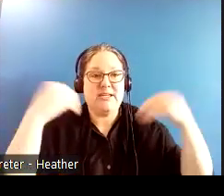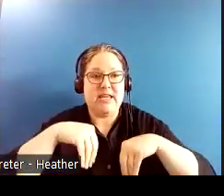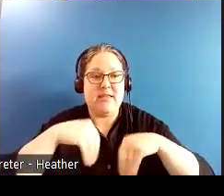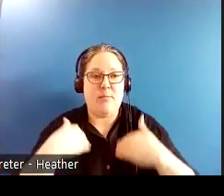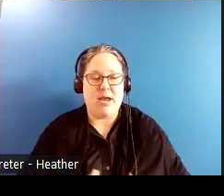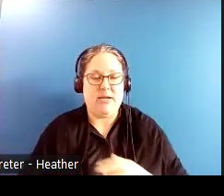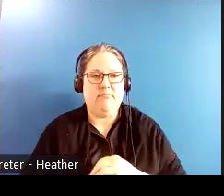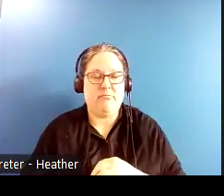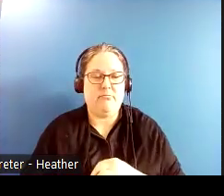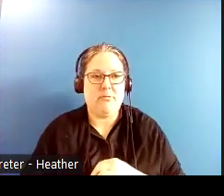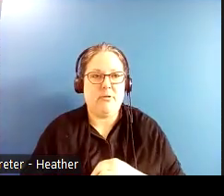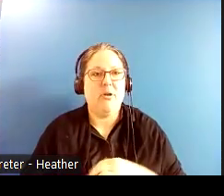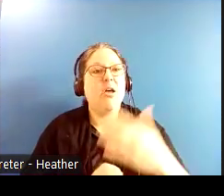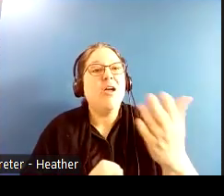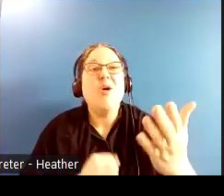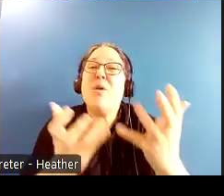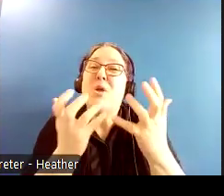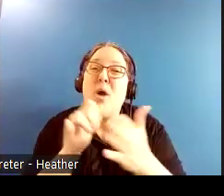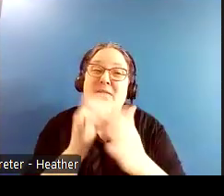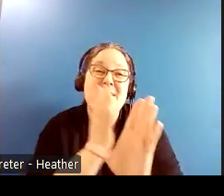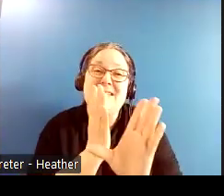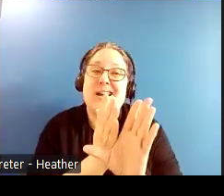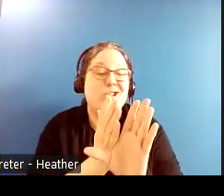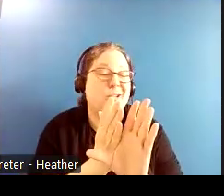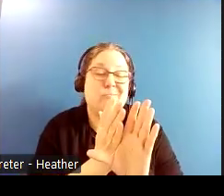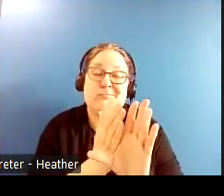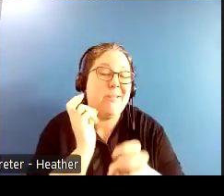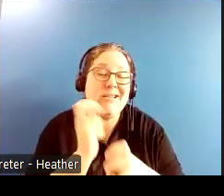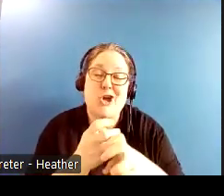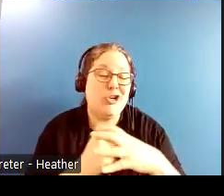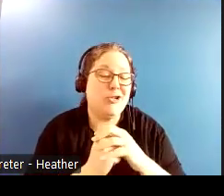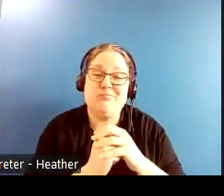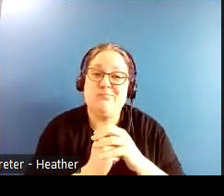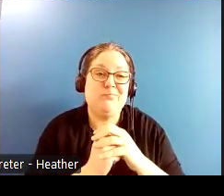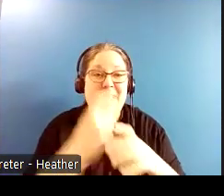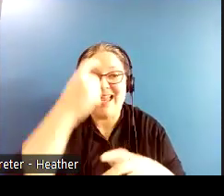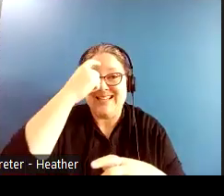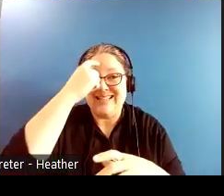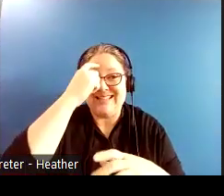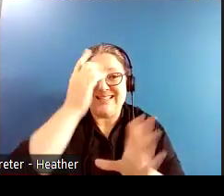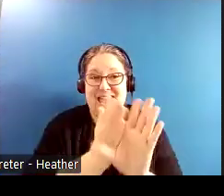um we want that in psychiatry but it's difficult to get uh psychopathology by its nature lacks a